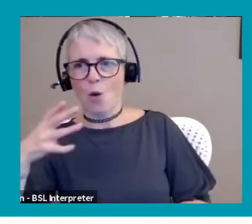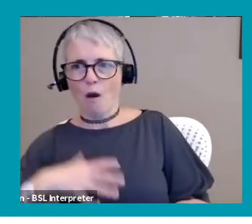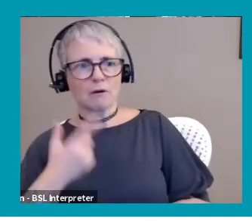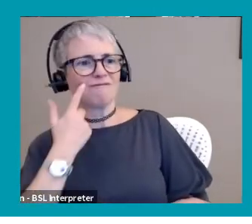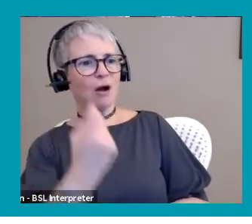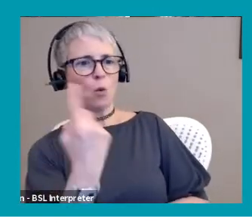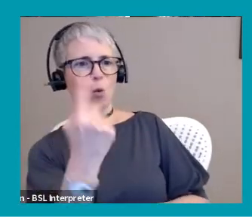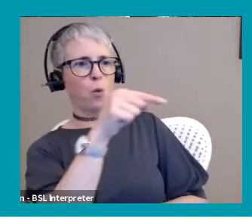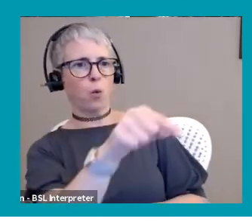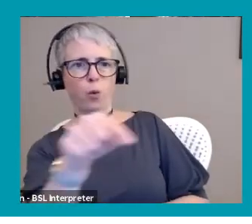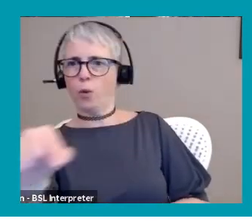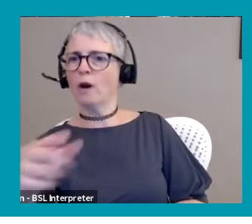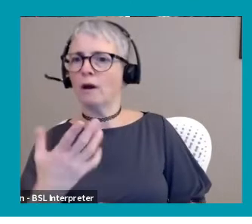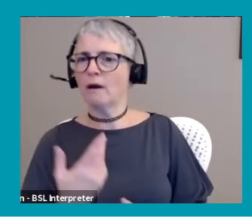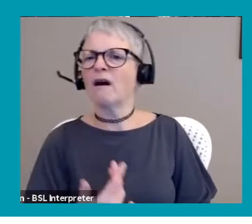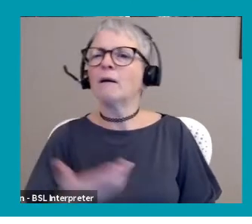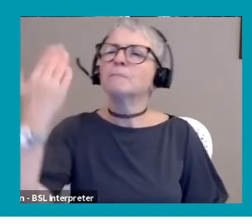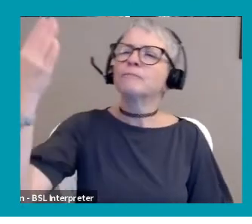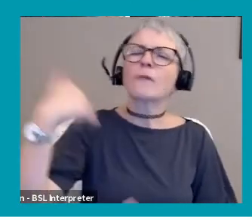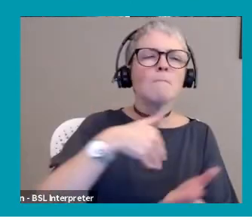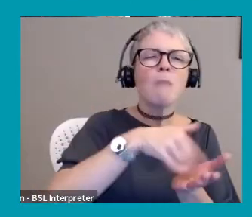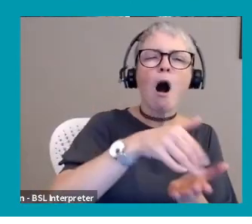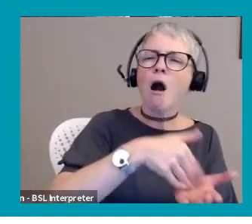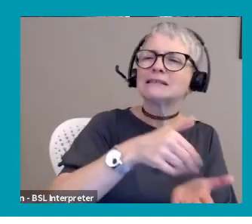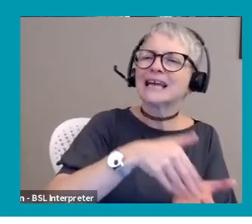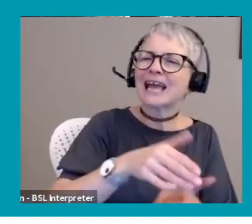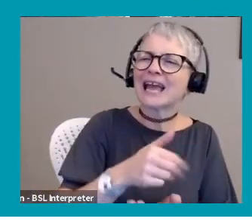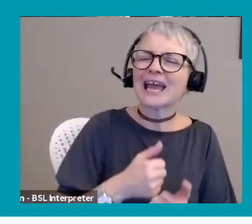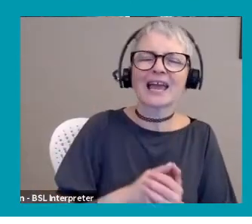It used to be that marketing agencies and marketing divisions within